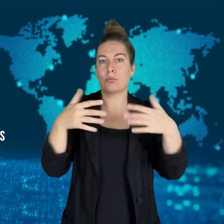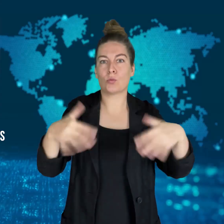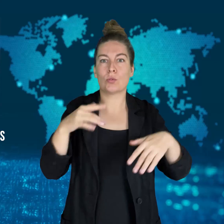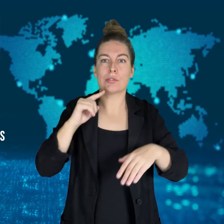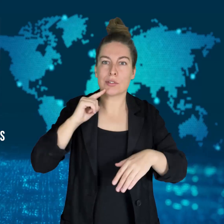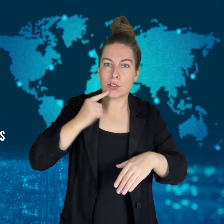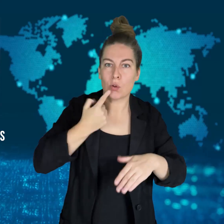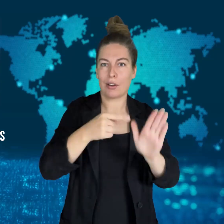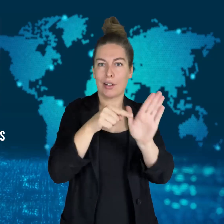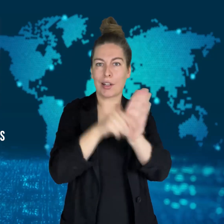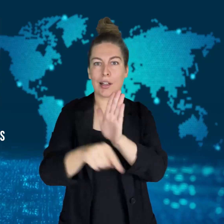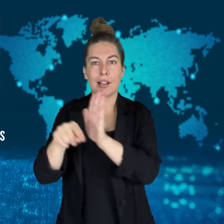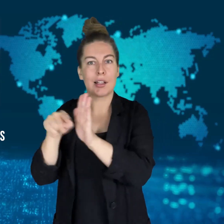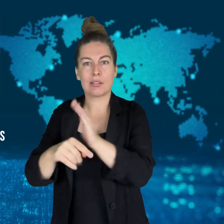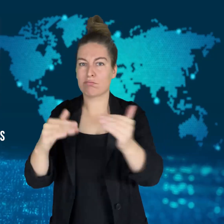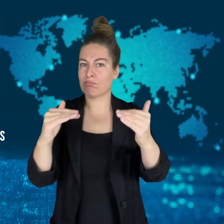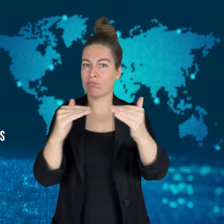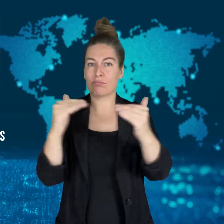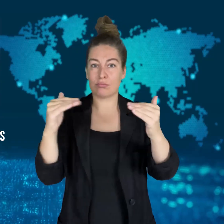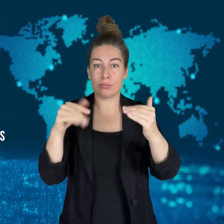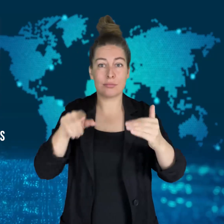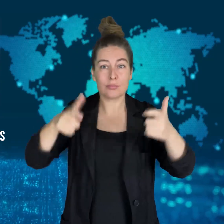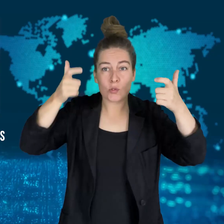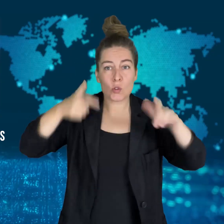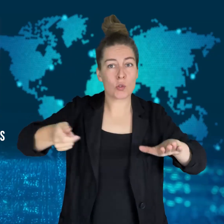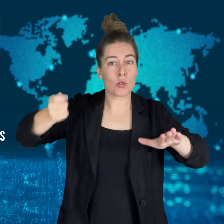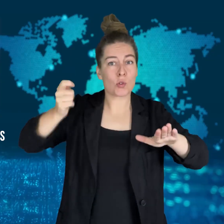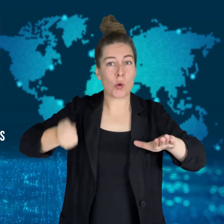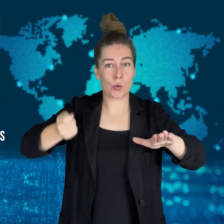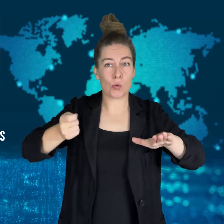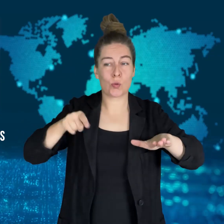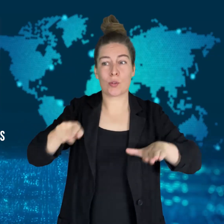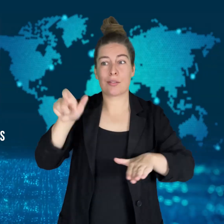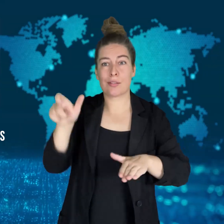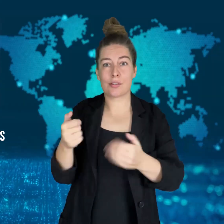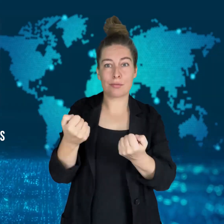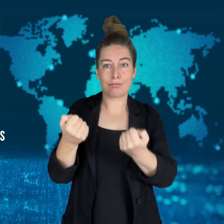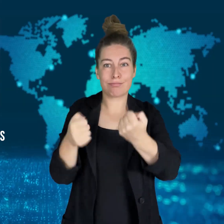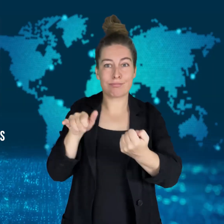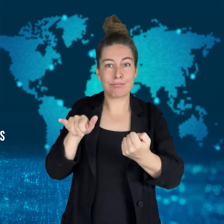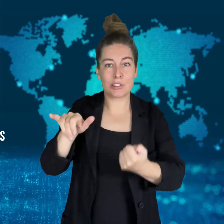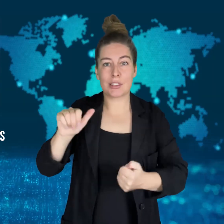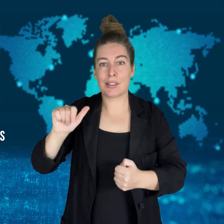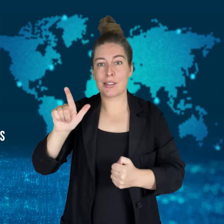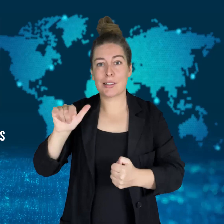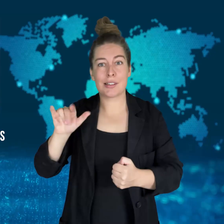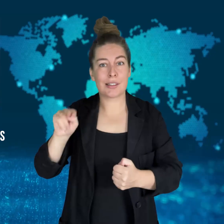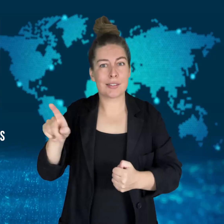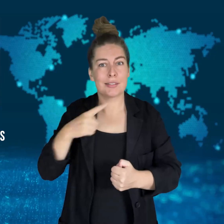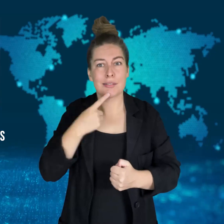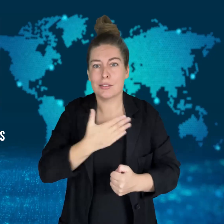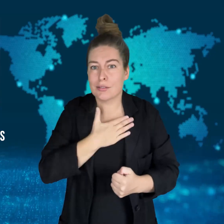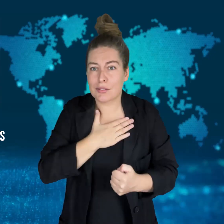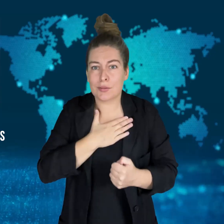who kills someone without the intent of doing so.